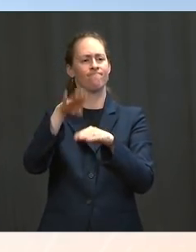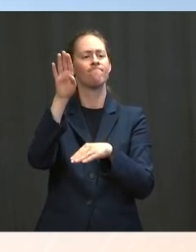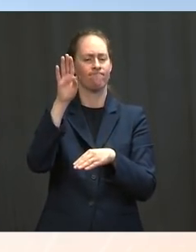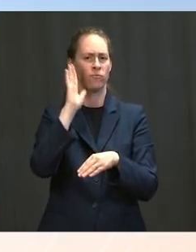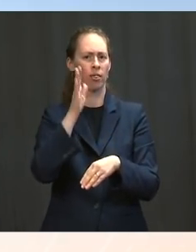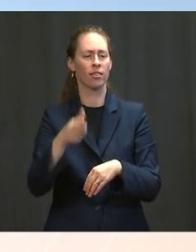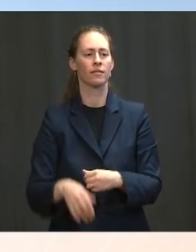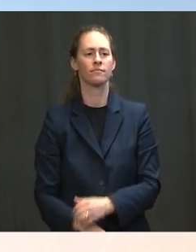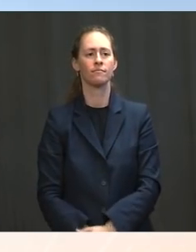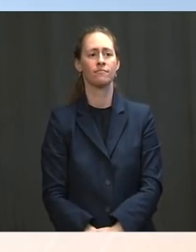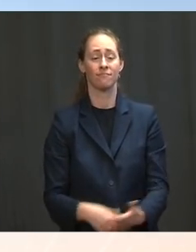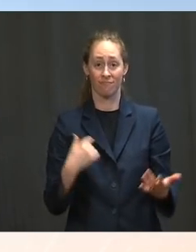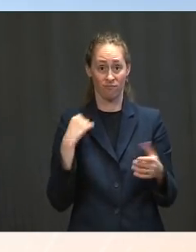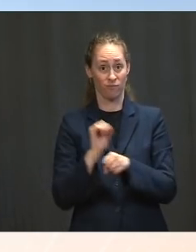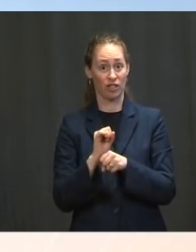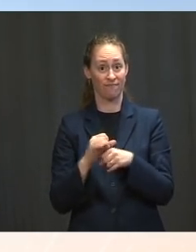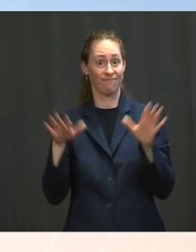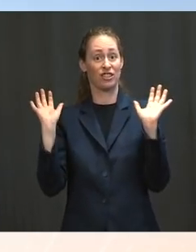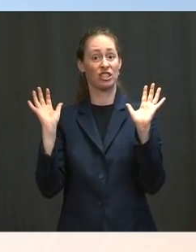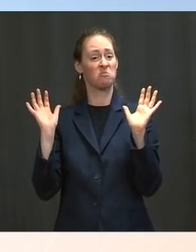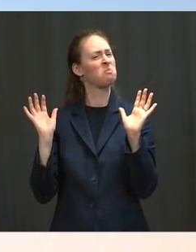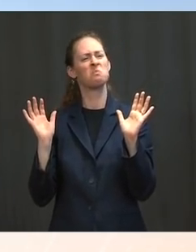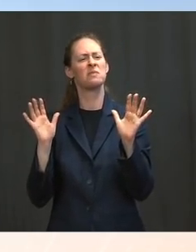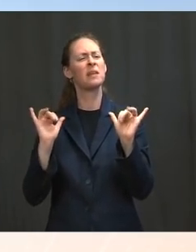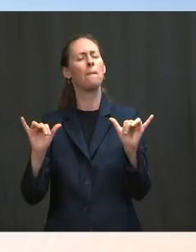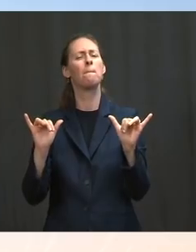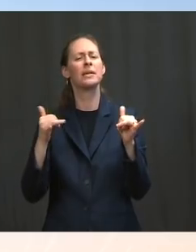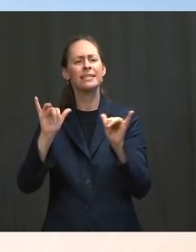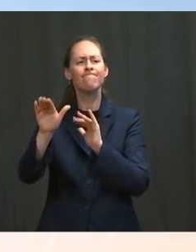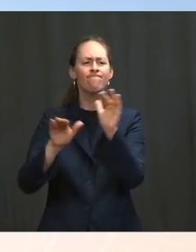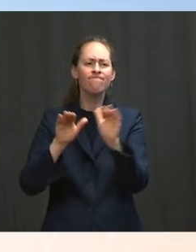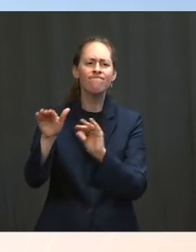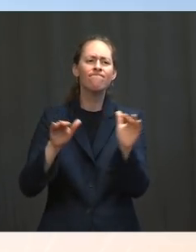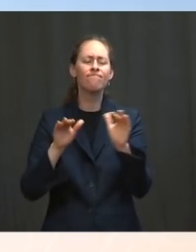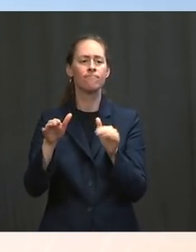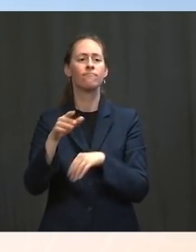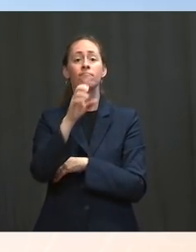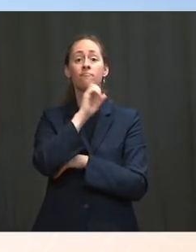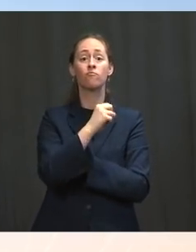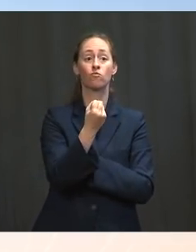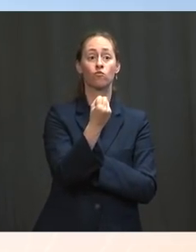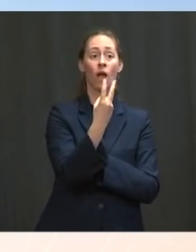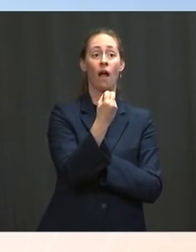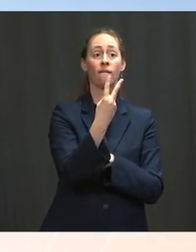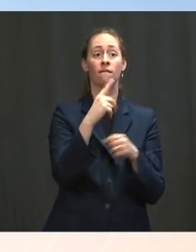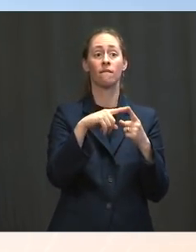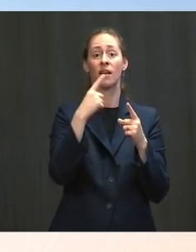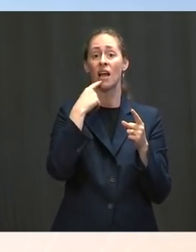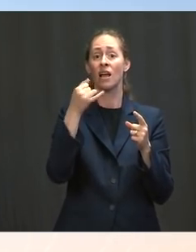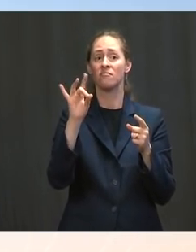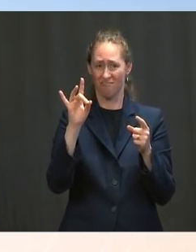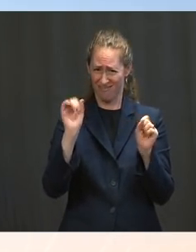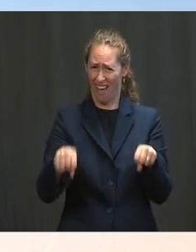and we're going to continue to press to get 12- to 18-year-olds vaccinated, to continue to work with communities